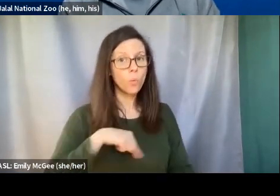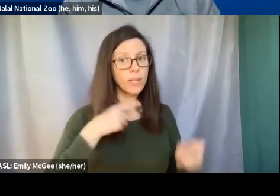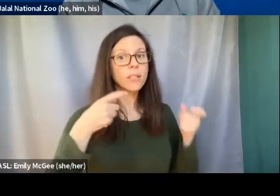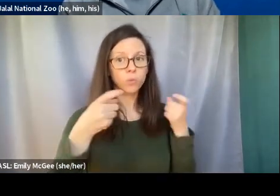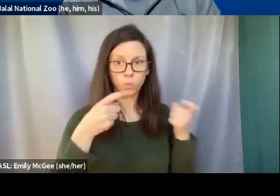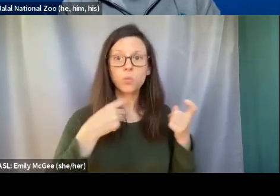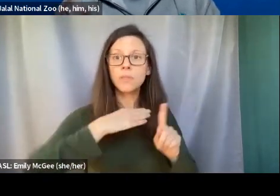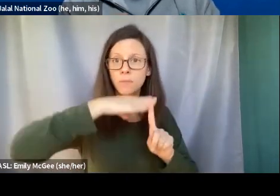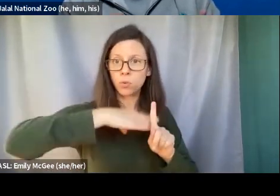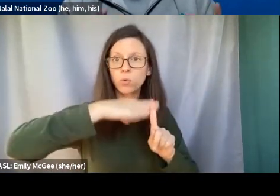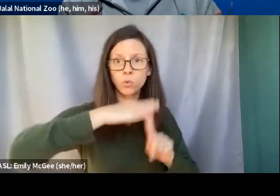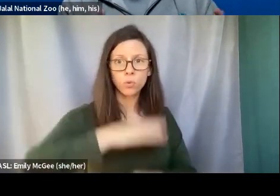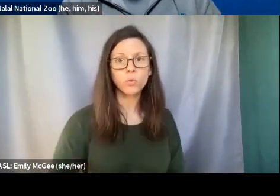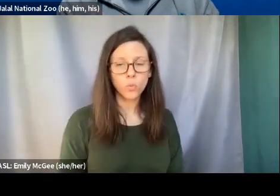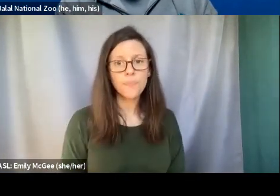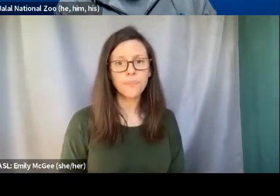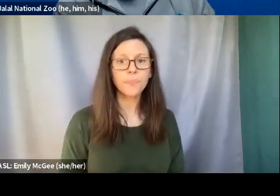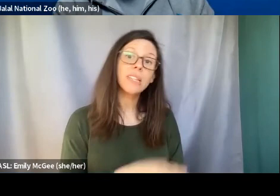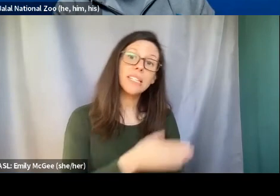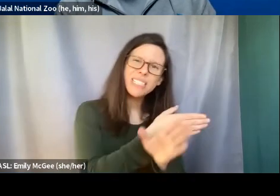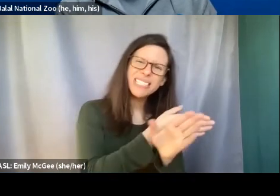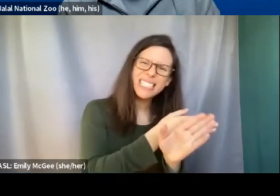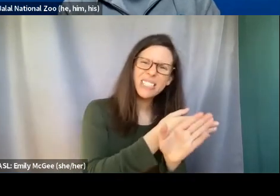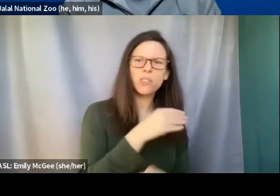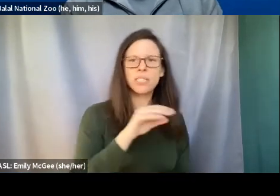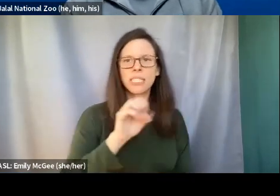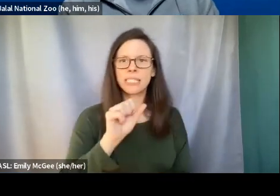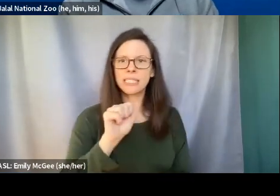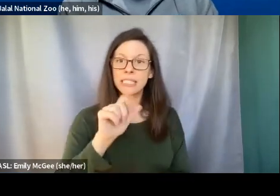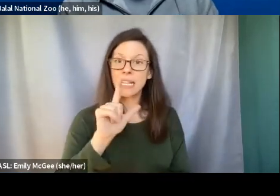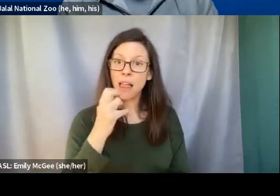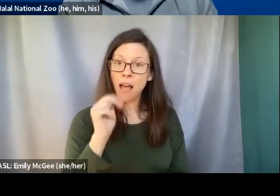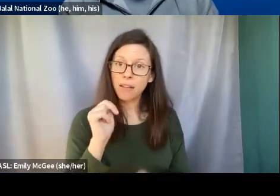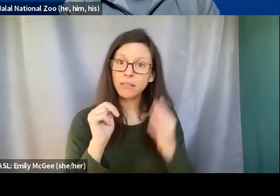you know we have a, we monitor the temperature all the time to make sure that the water isn't